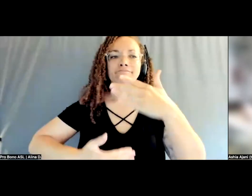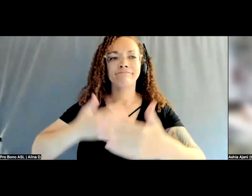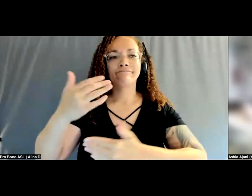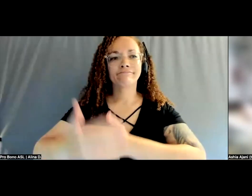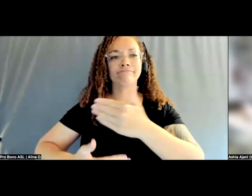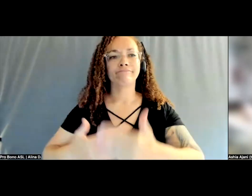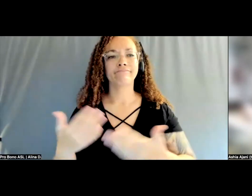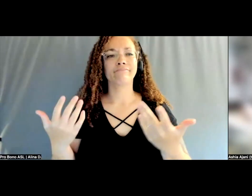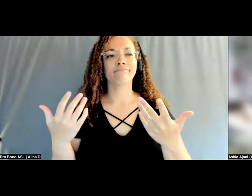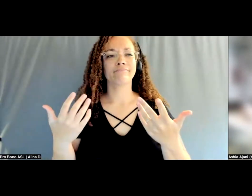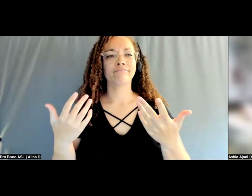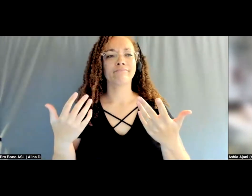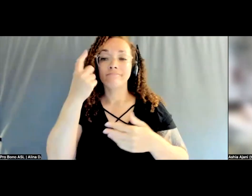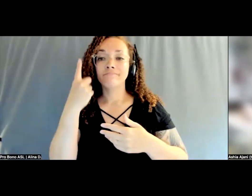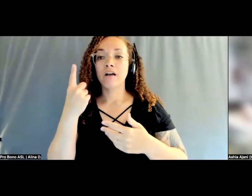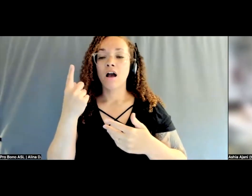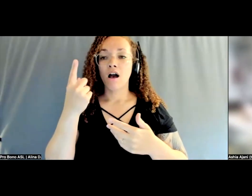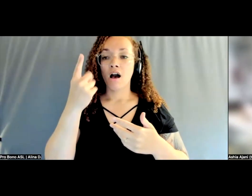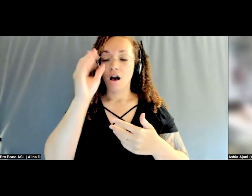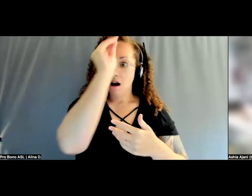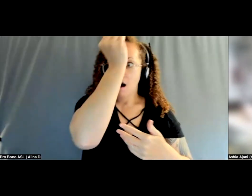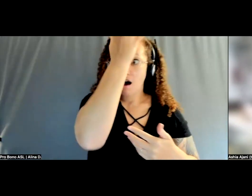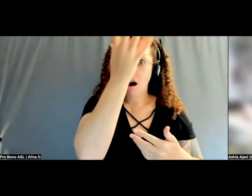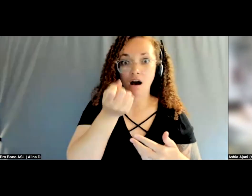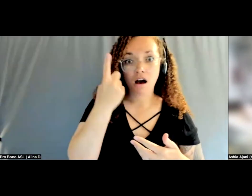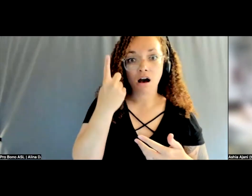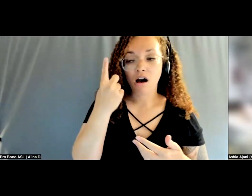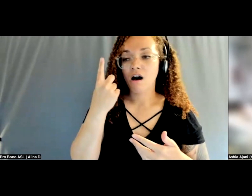& entertainment. we built a nest in this hell, anointed it with the dead matter behind our